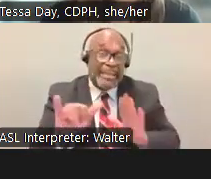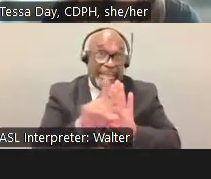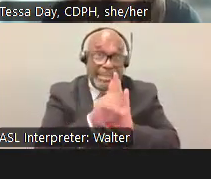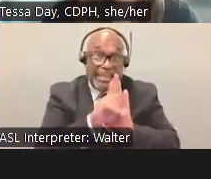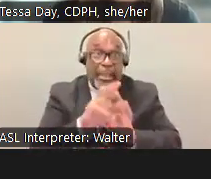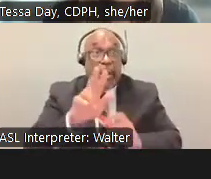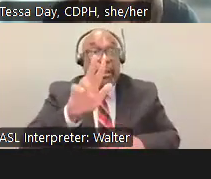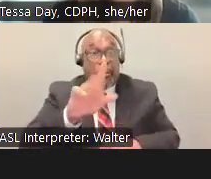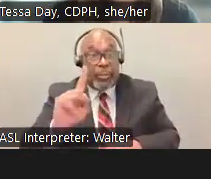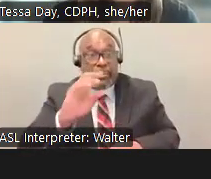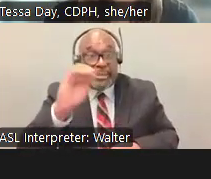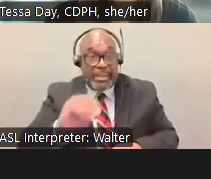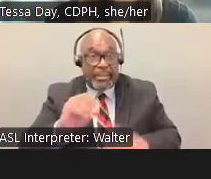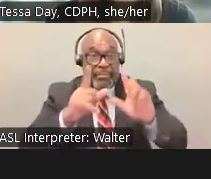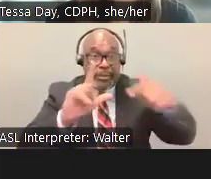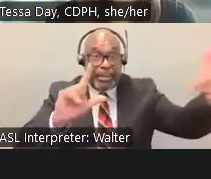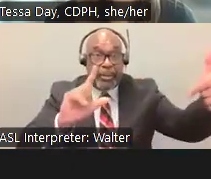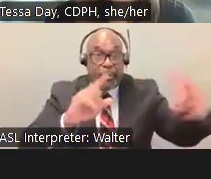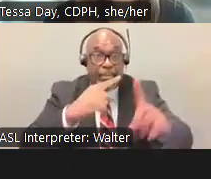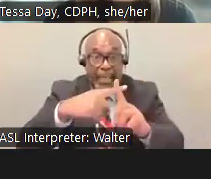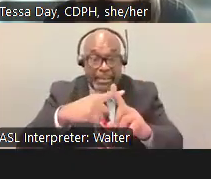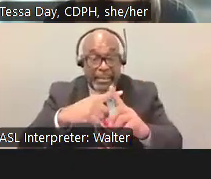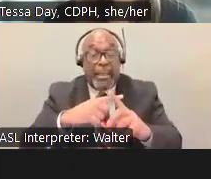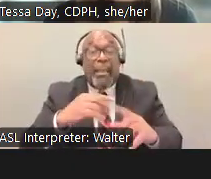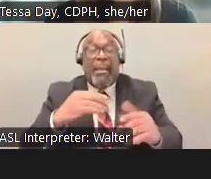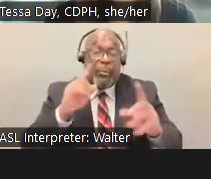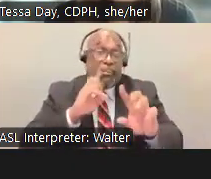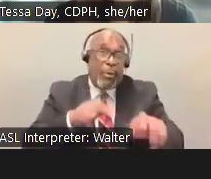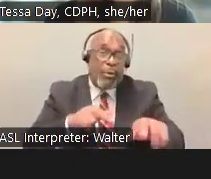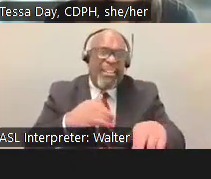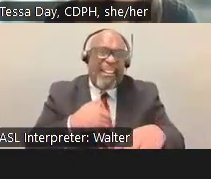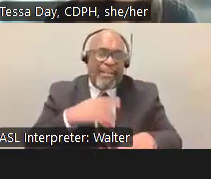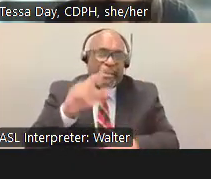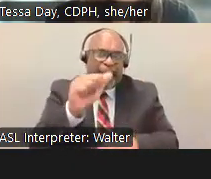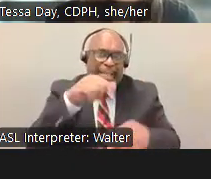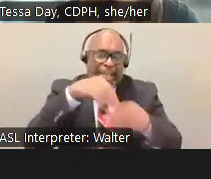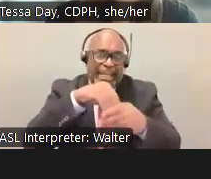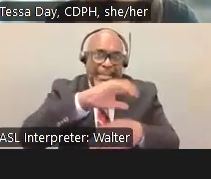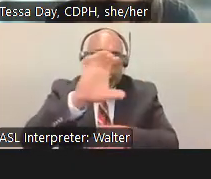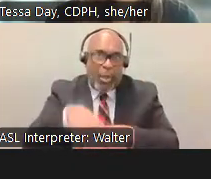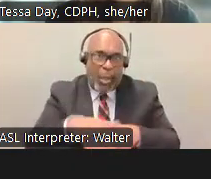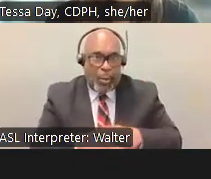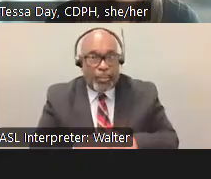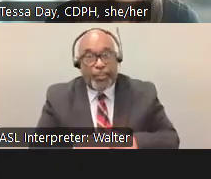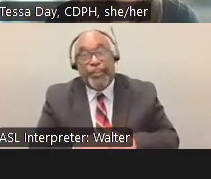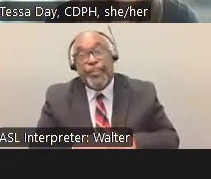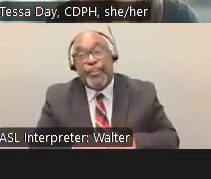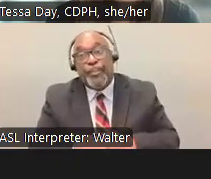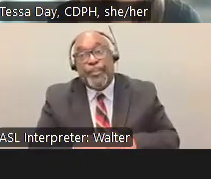13:27:12 LGBTQ-plus individuals report having 13:27:16 a disability in Chicago. And